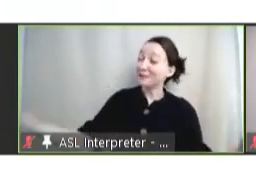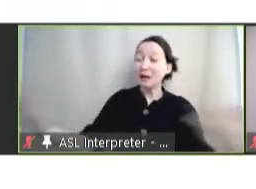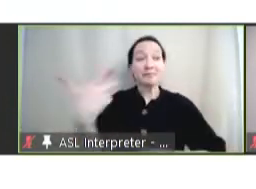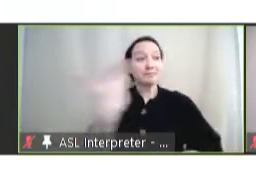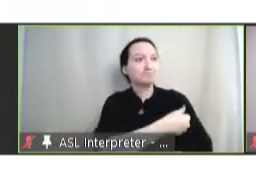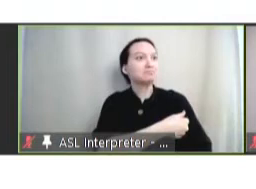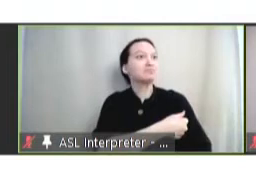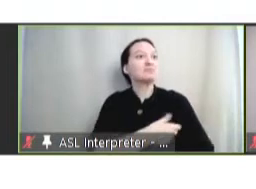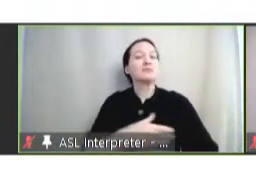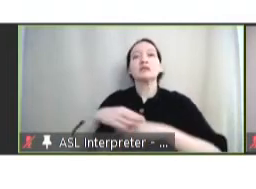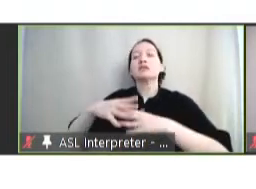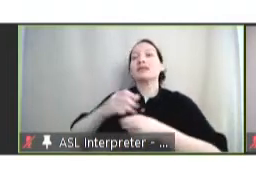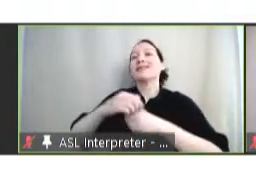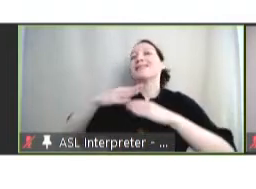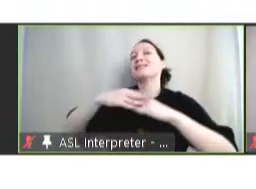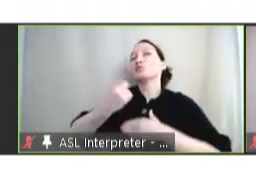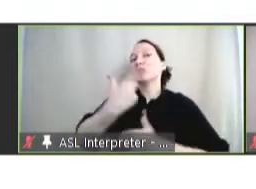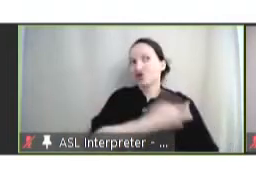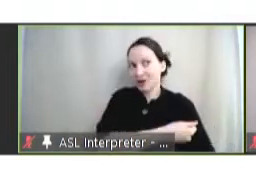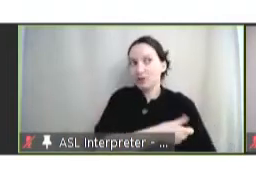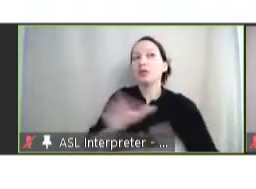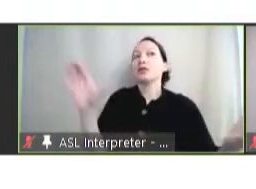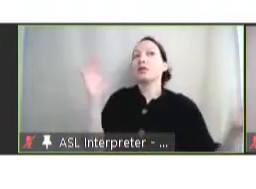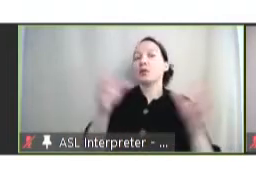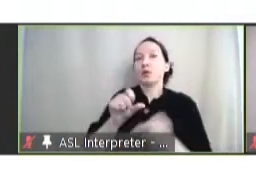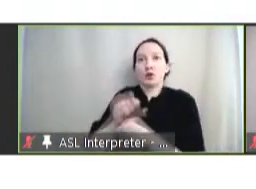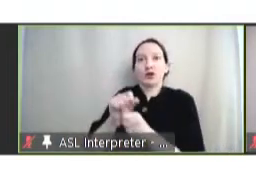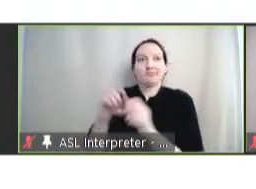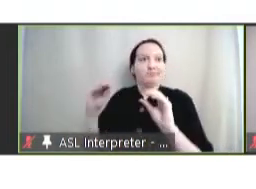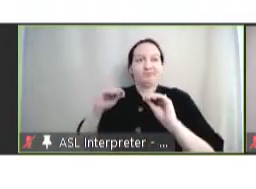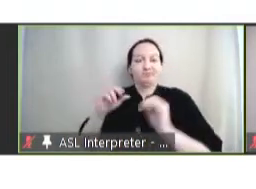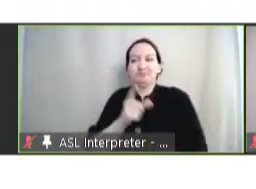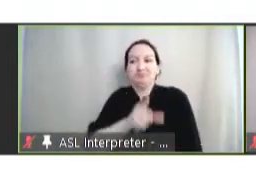at least one shot. And that's in compared to workplaces where you didn't have that leadership